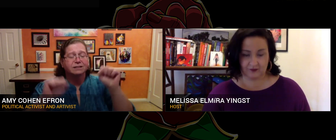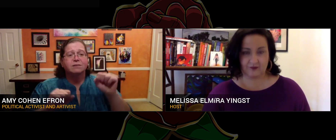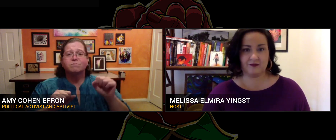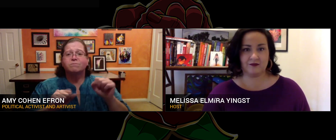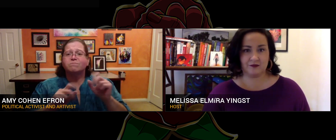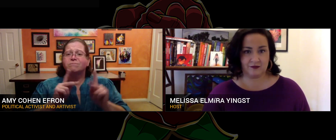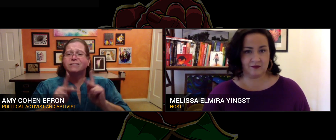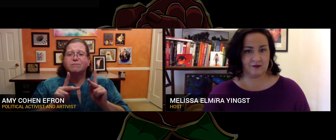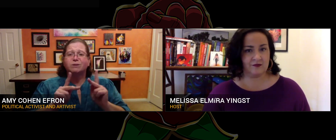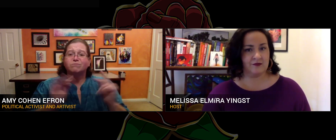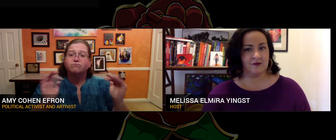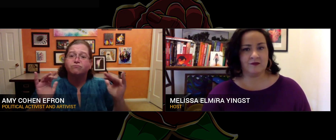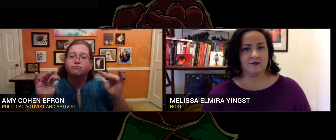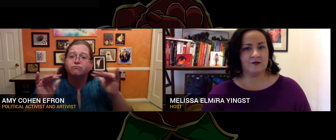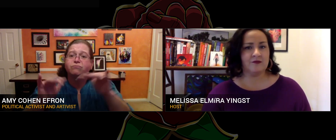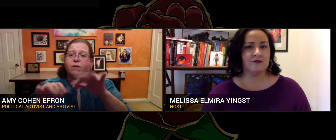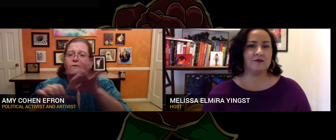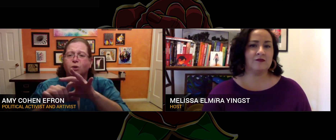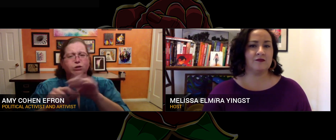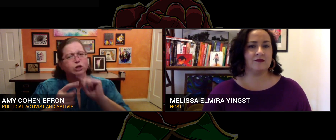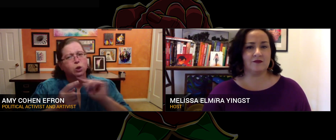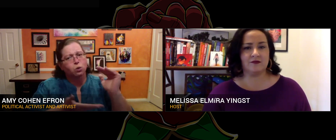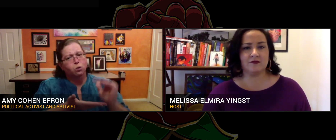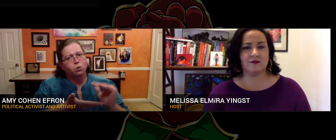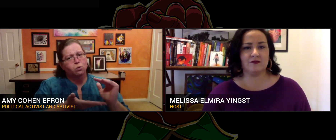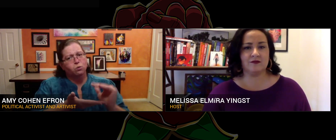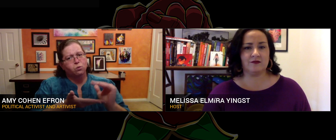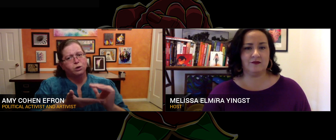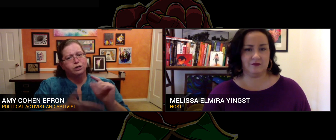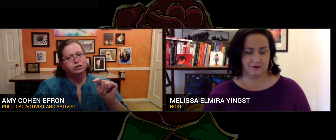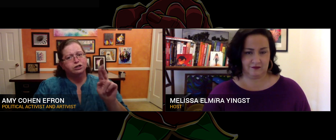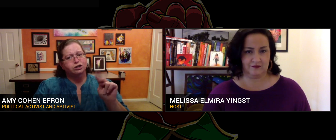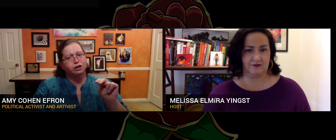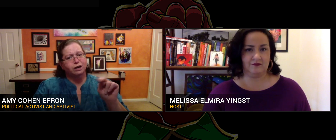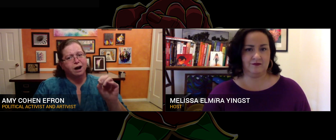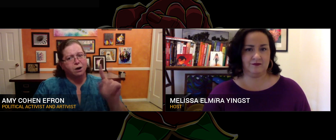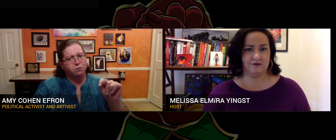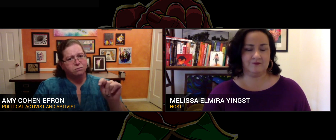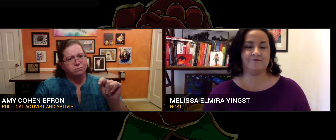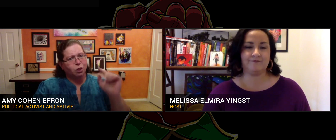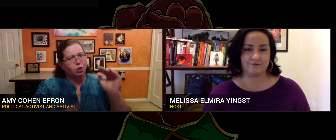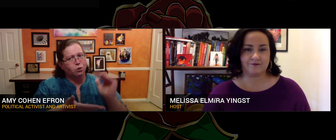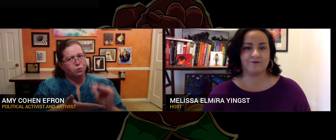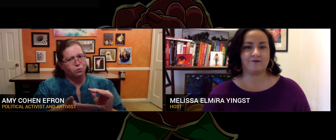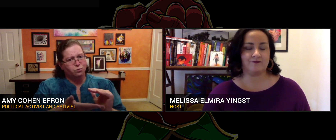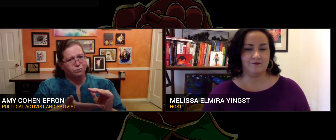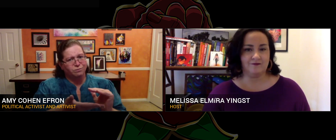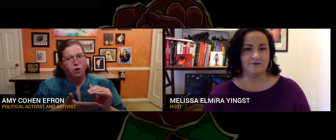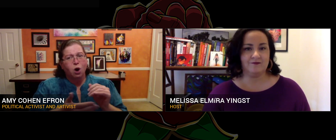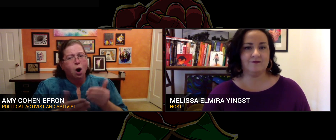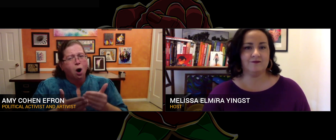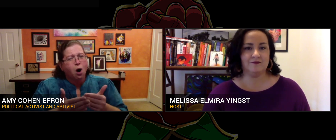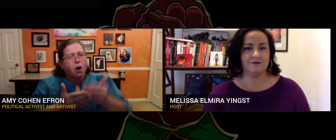the voting turnout was low.